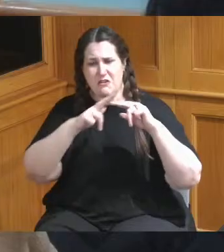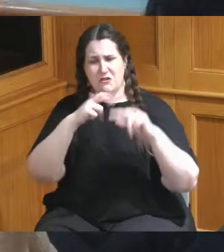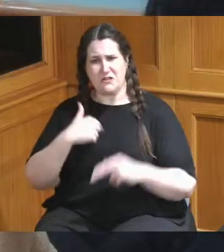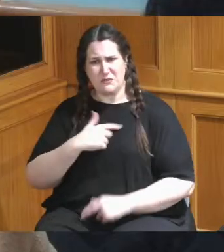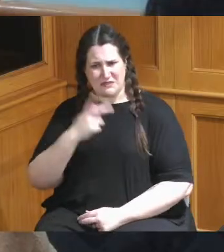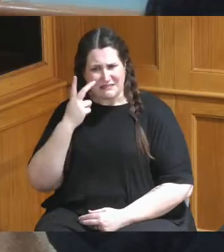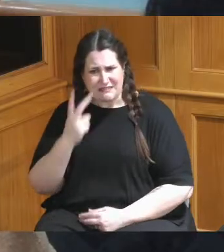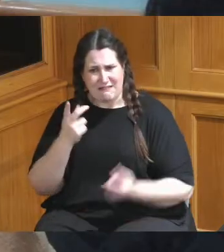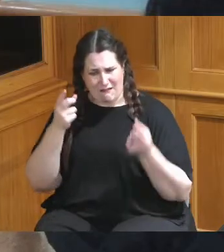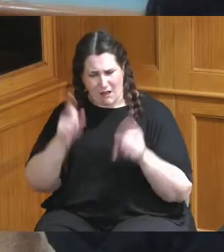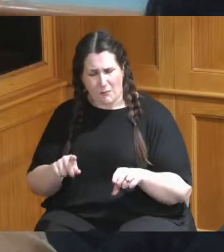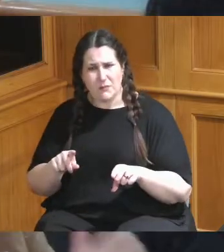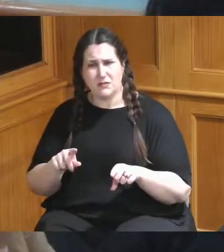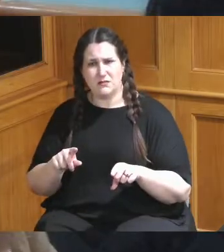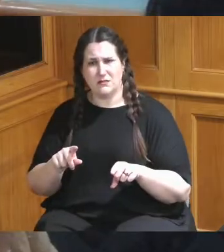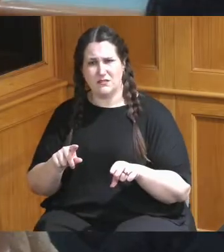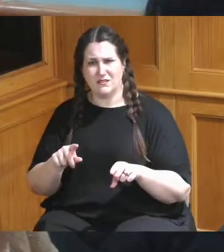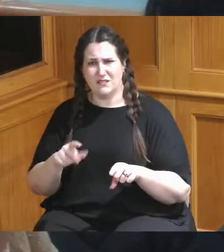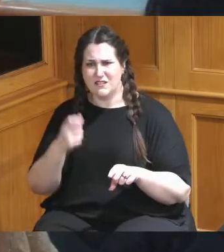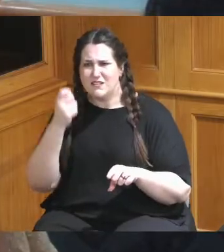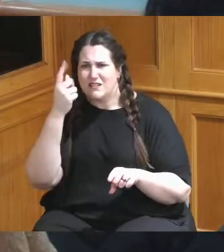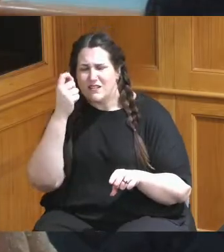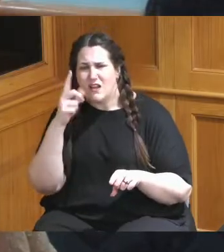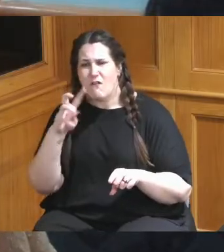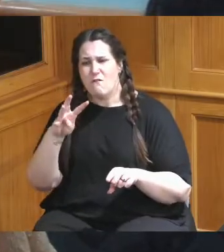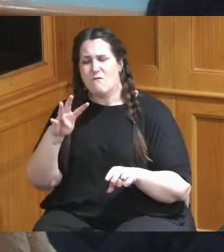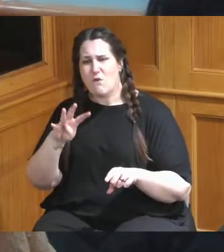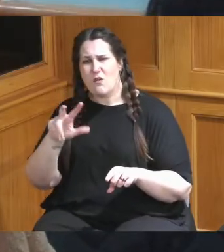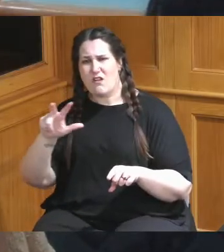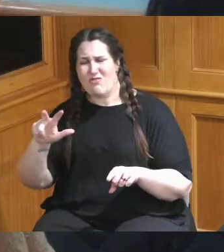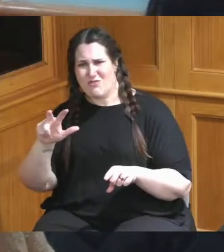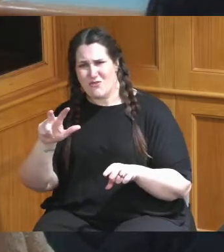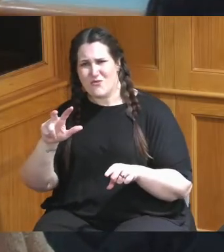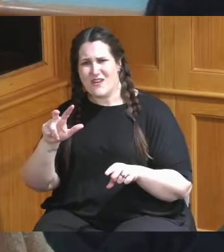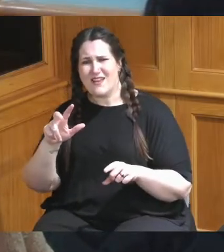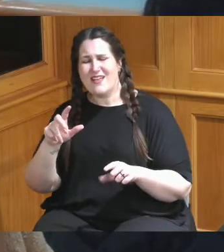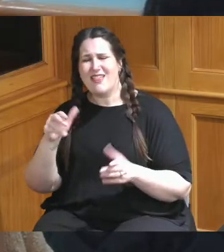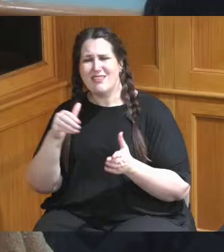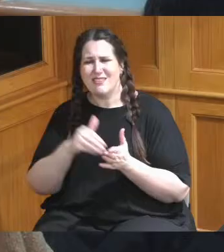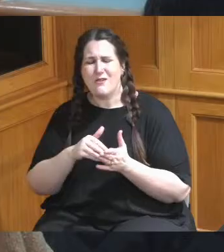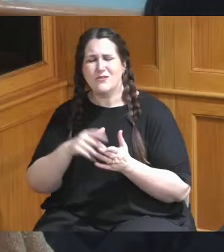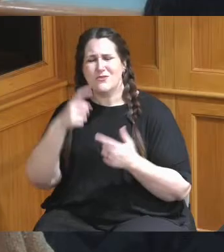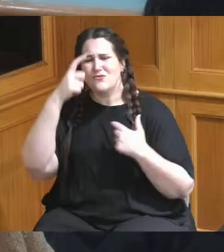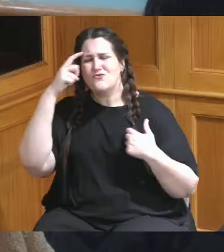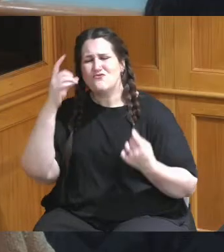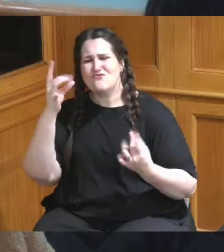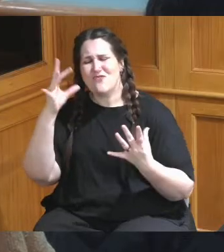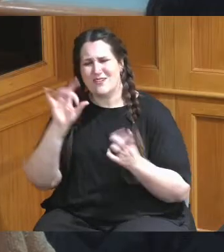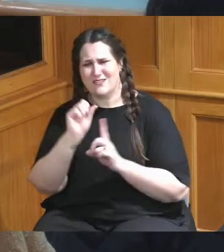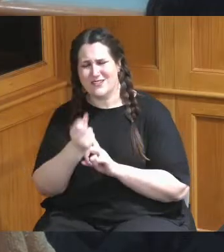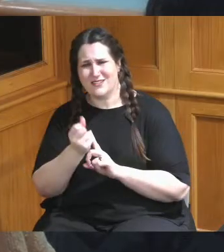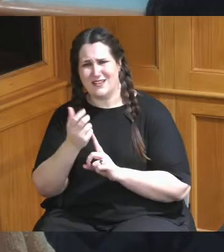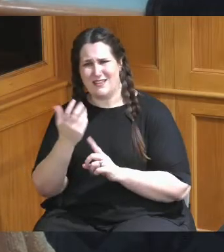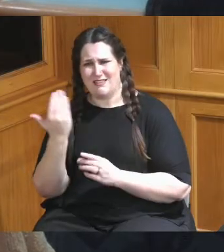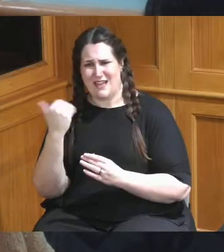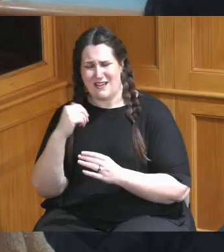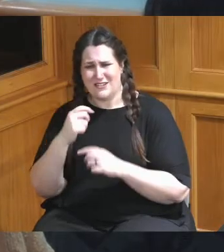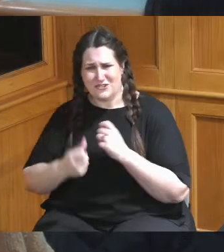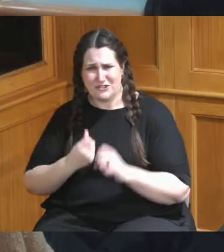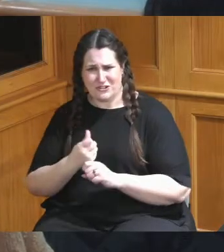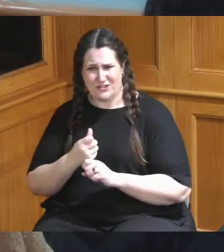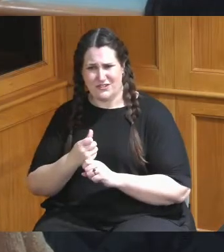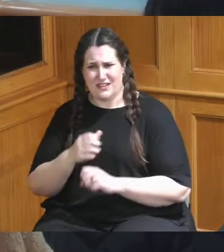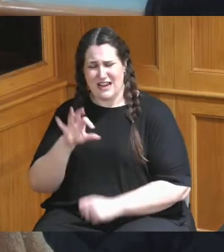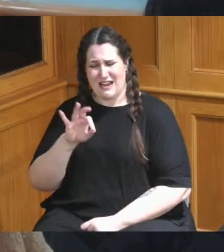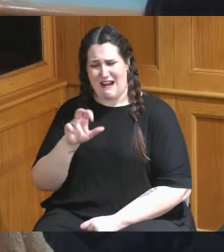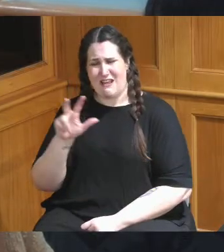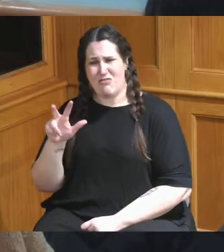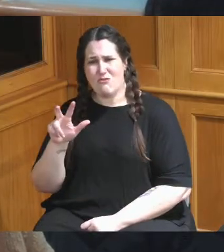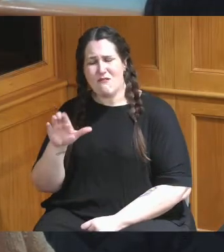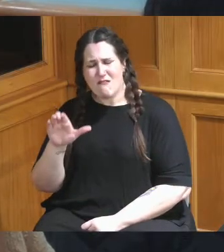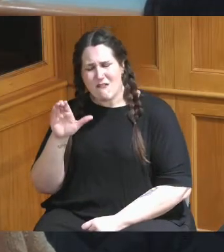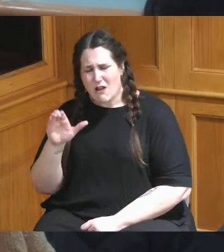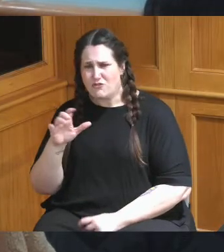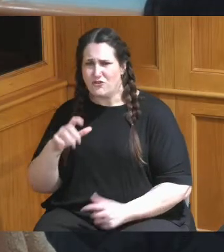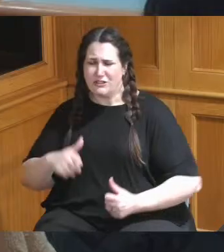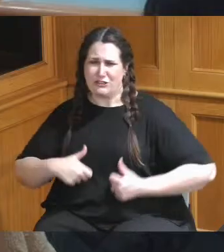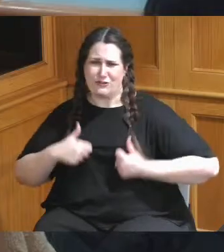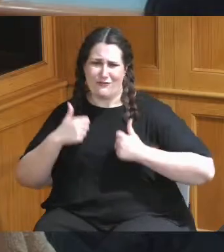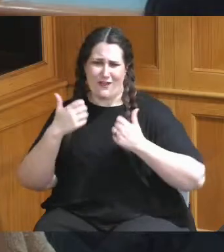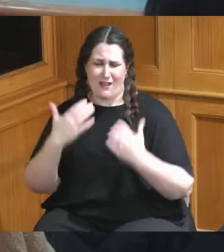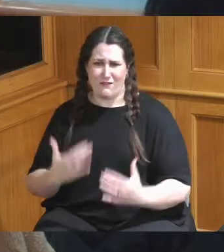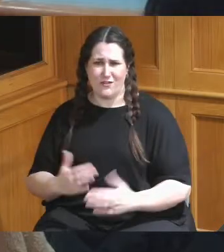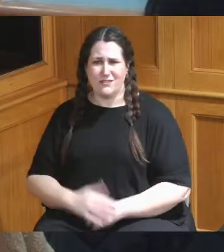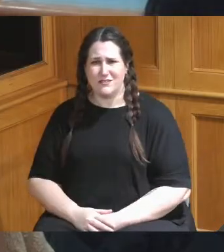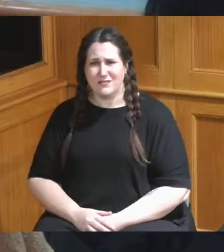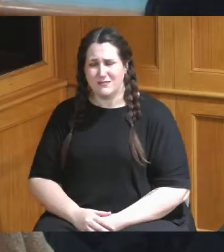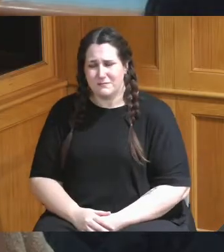We activated over 43,000 crisis responses last year to over 9,300 survivors. Prevention matters